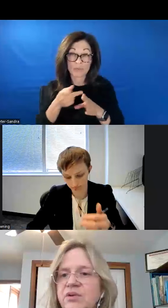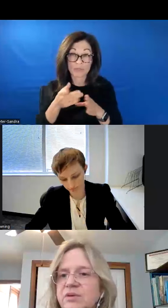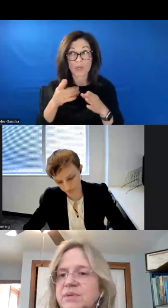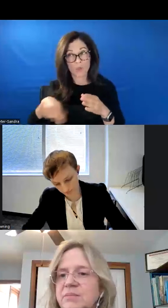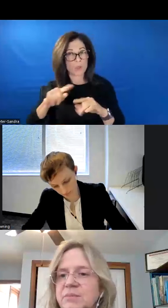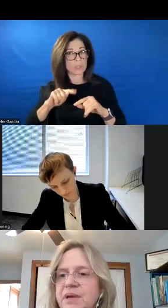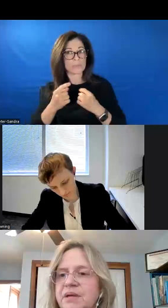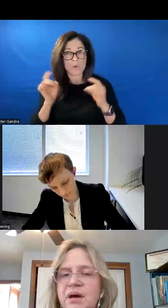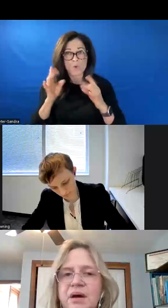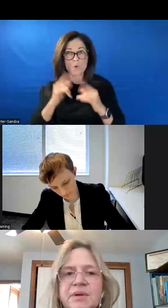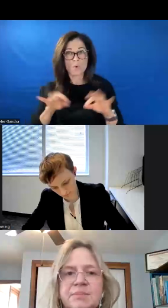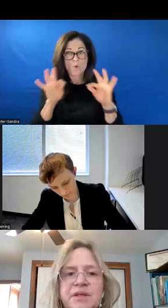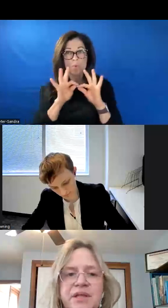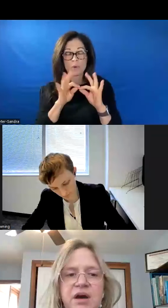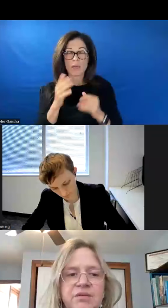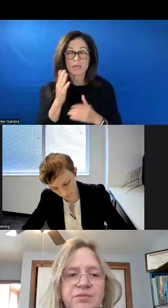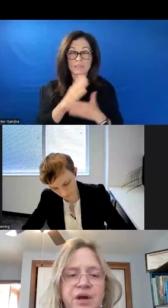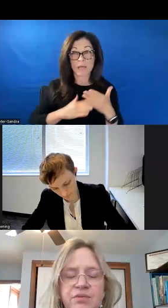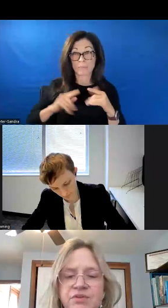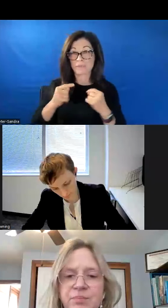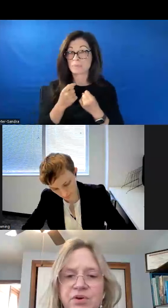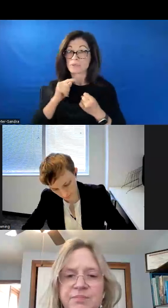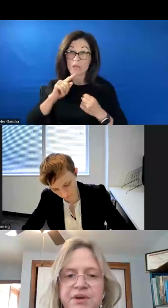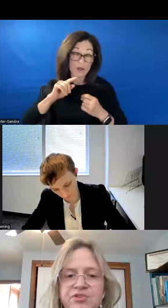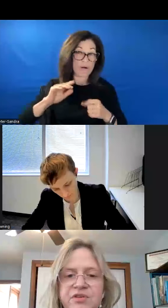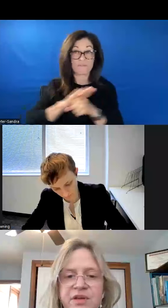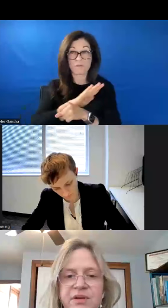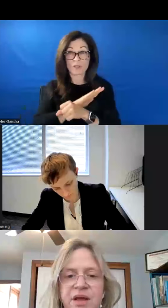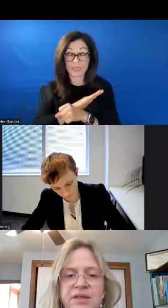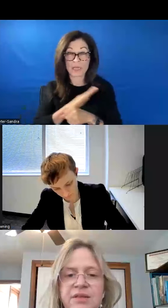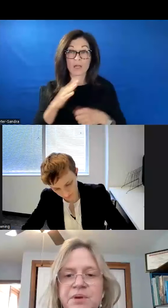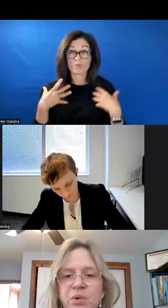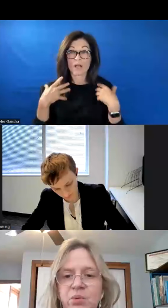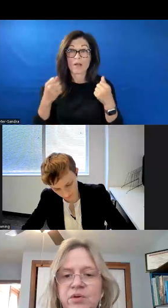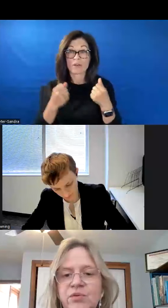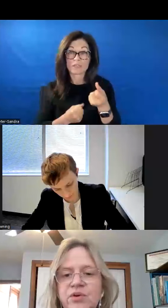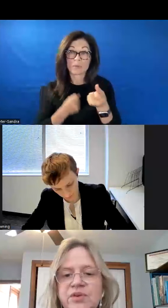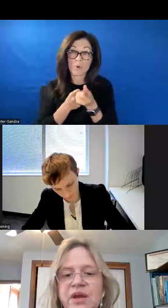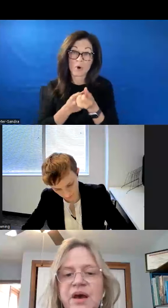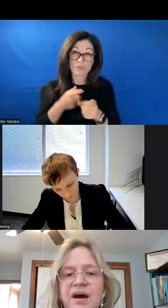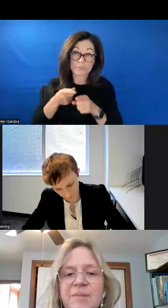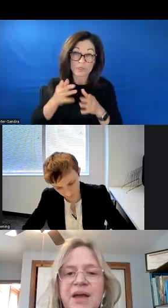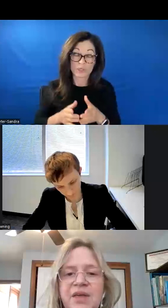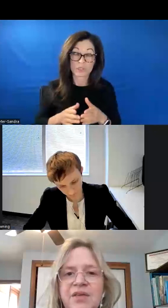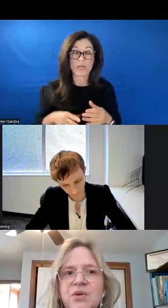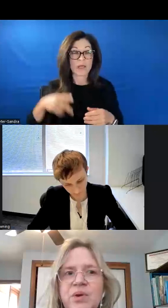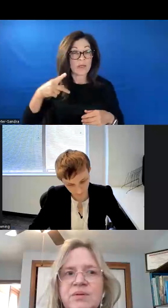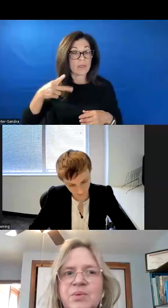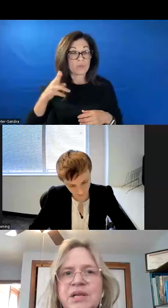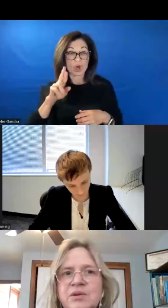THERE ARE TEAMS MADE PURELY OF THE SPECIALISTS. I THINK WE NEED